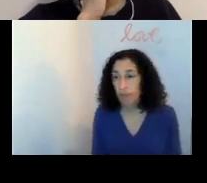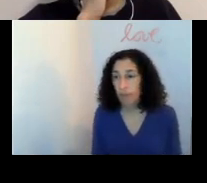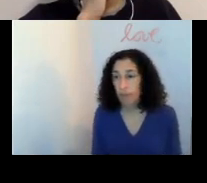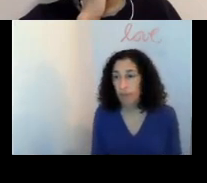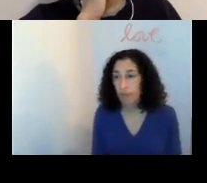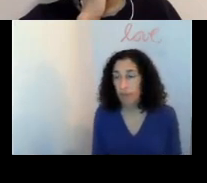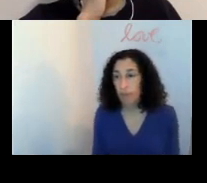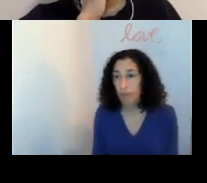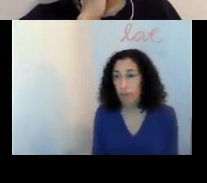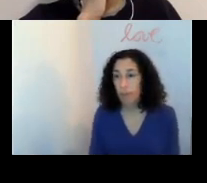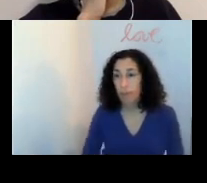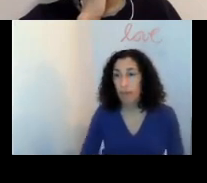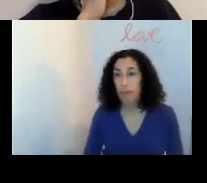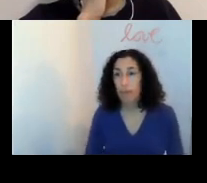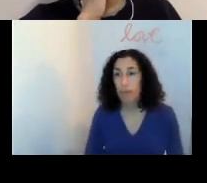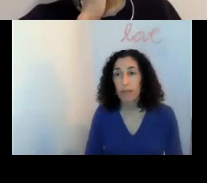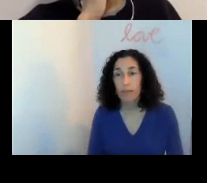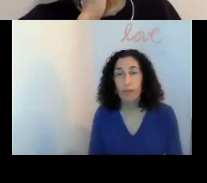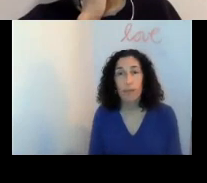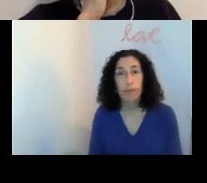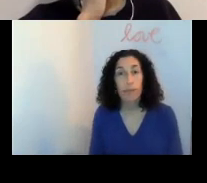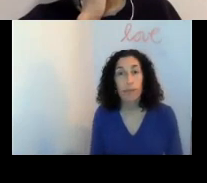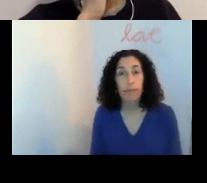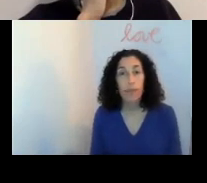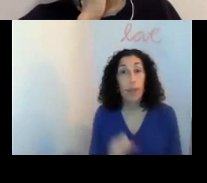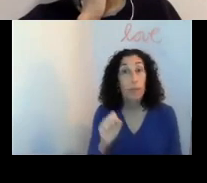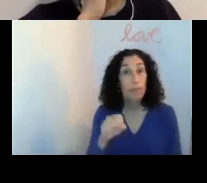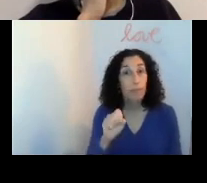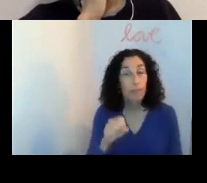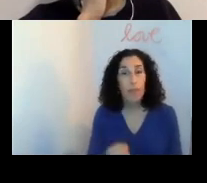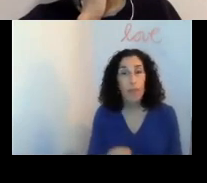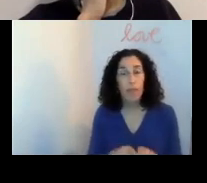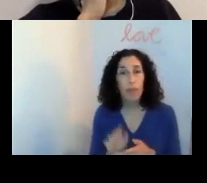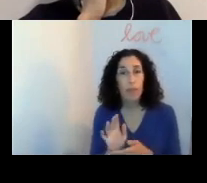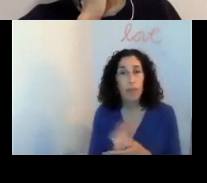and also a video that is not captioned so we'll go ahead and have this captioned by